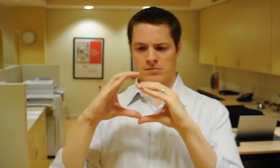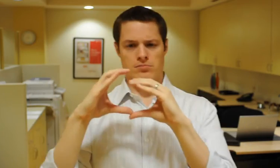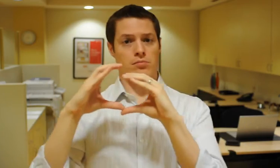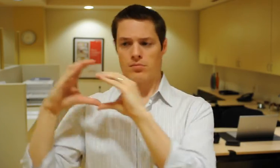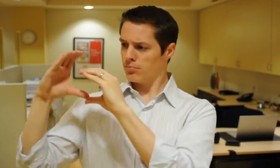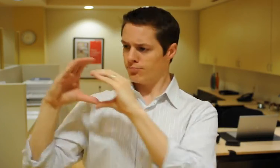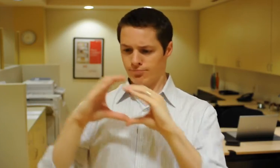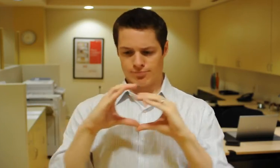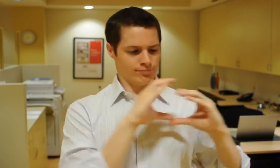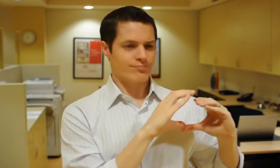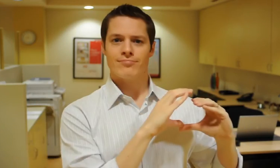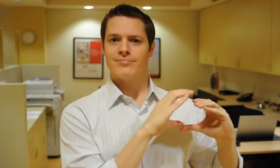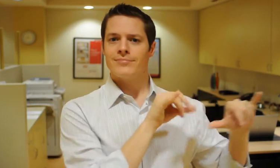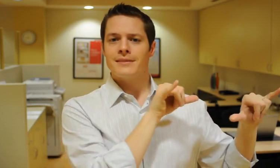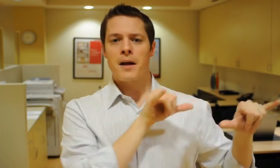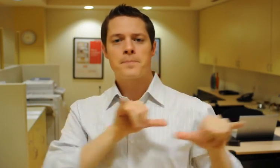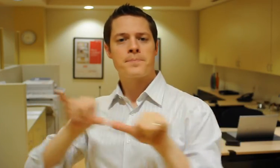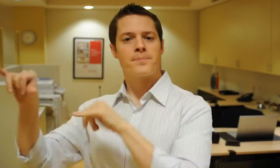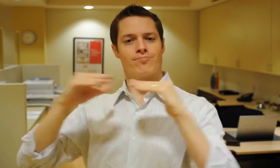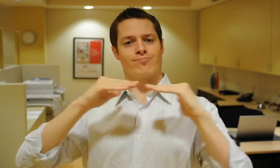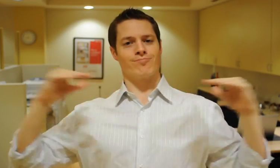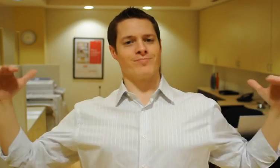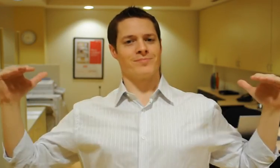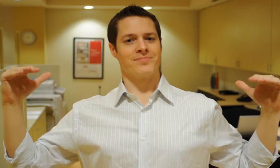Looking at all three tiers, they allow for the same profit margins. This is equitable.